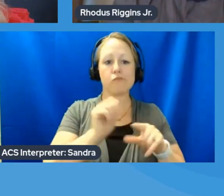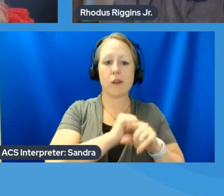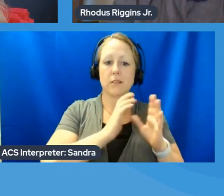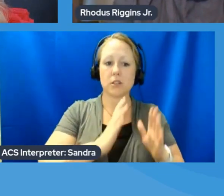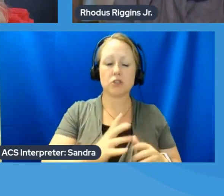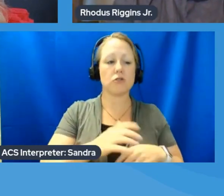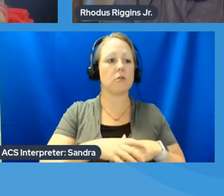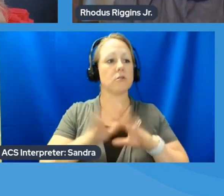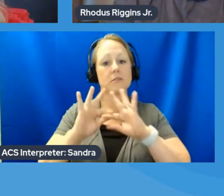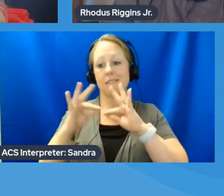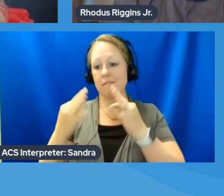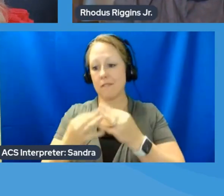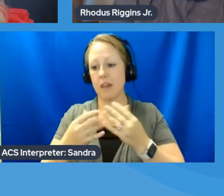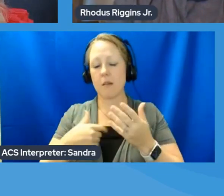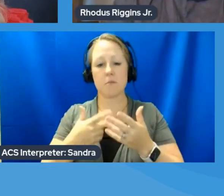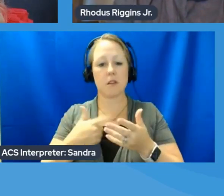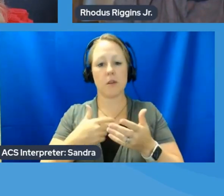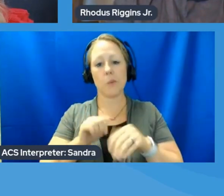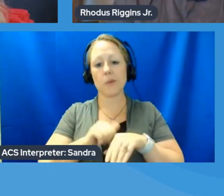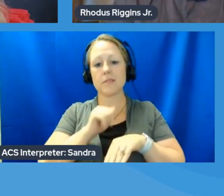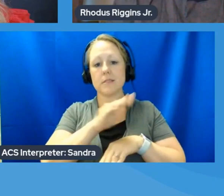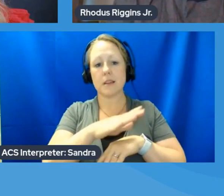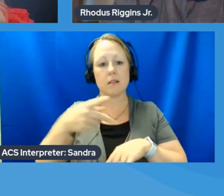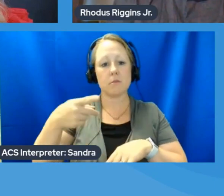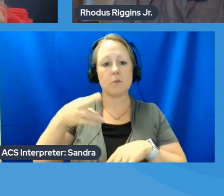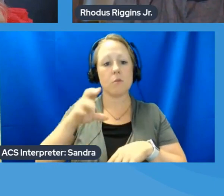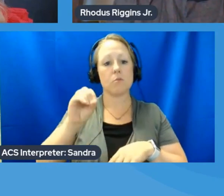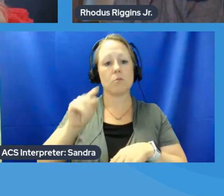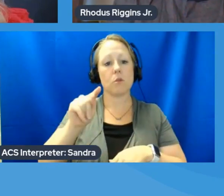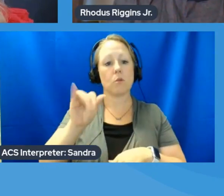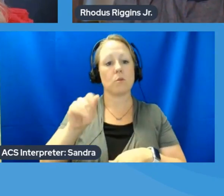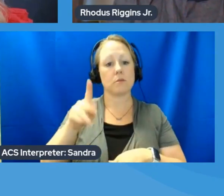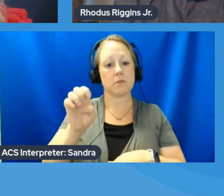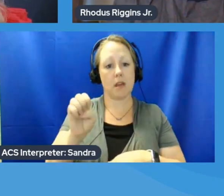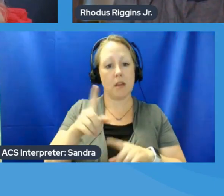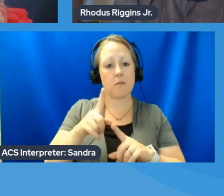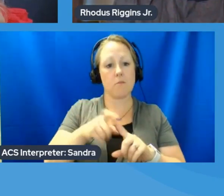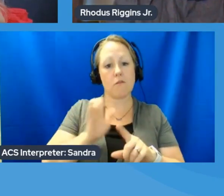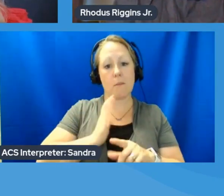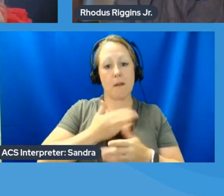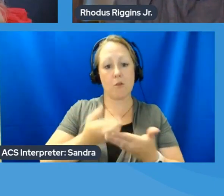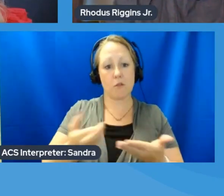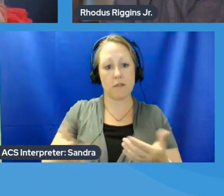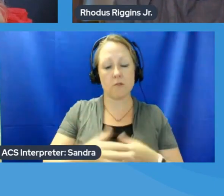prototypes of our resources, such as our meal time tip sheets,